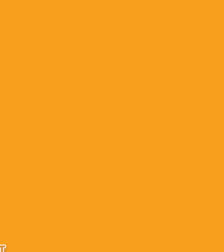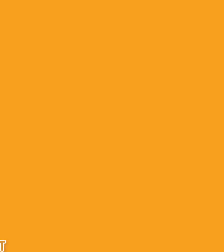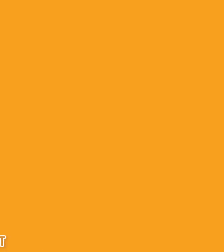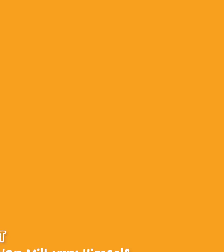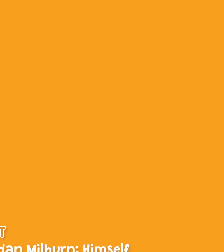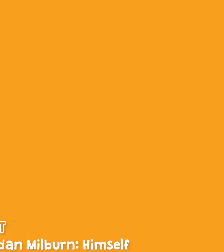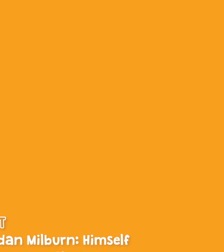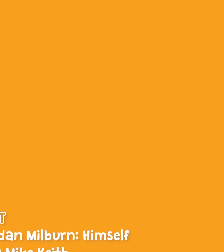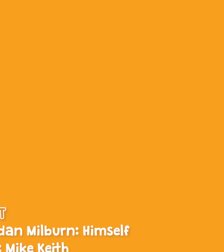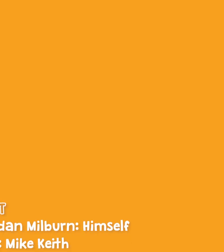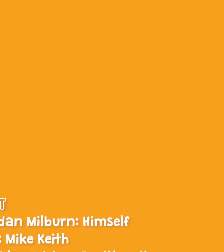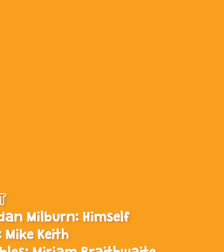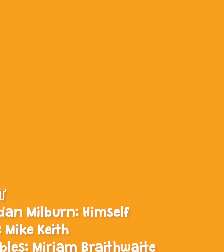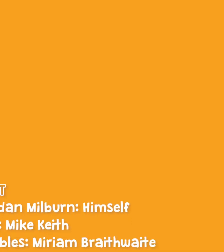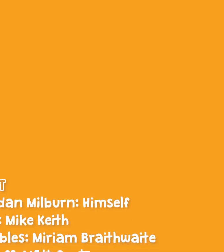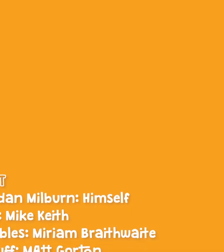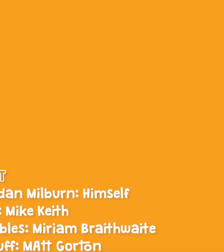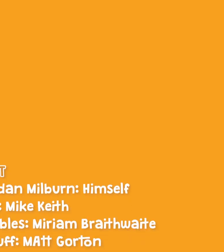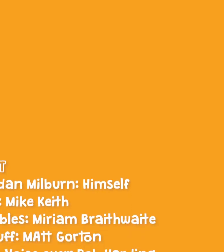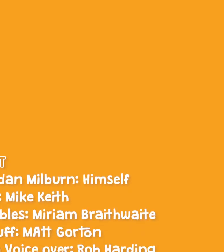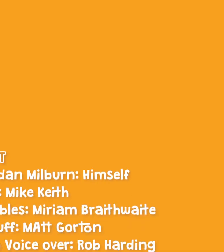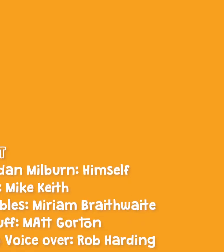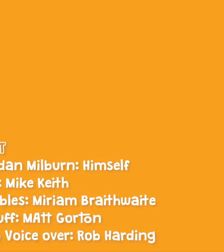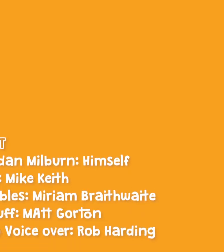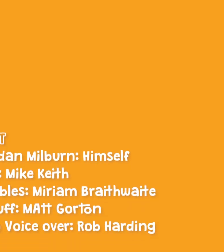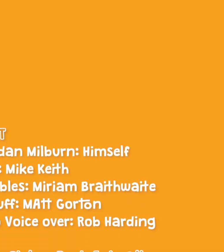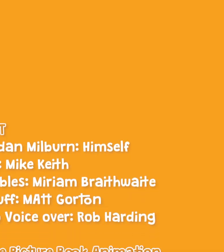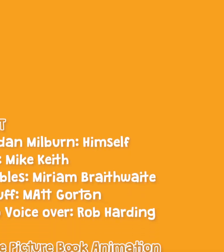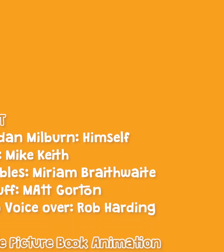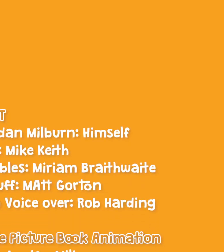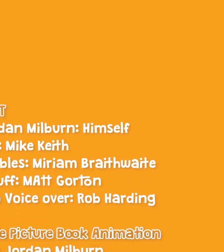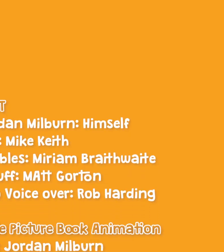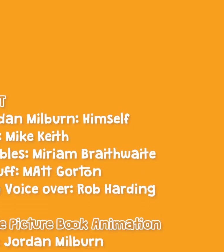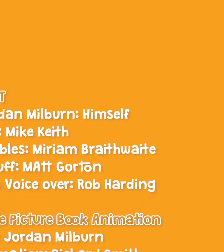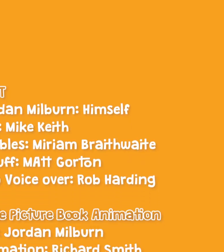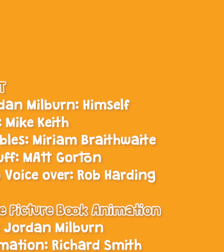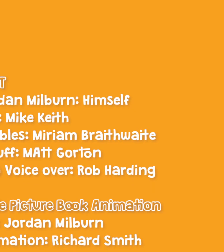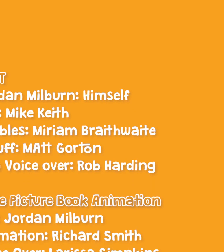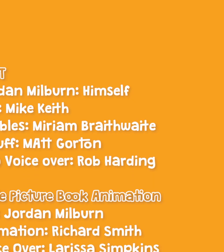[Producer] Reg, do you think that you won? Well, of course I was the real winner 'cause Scruff cheated and yeah,